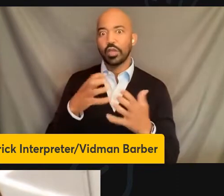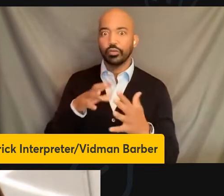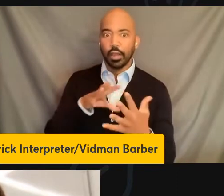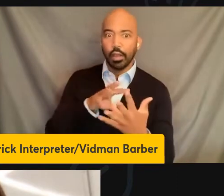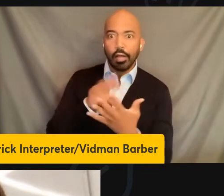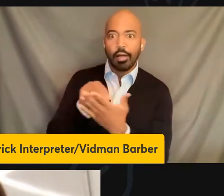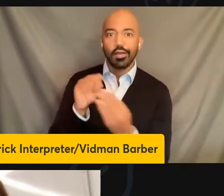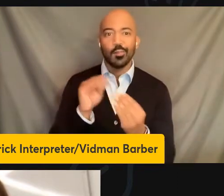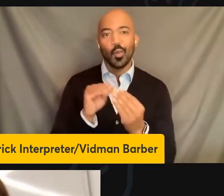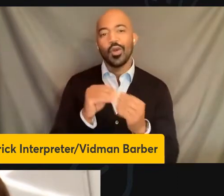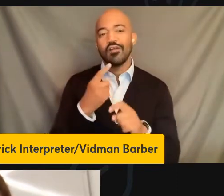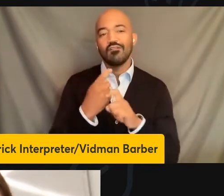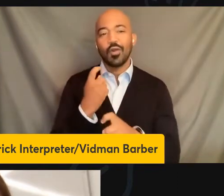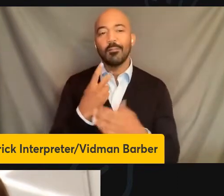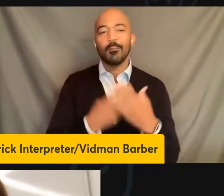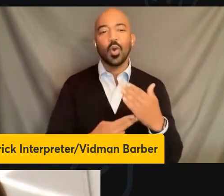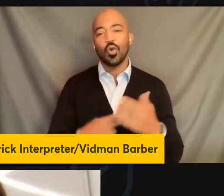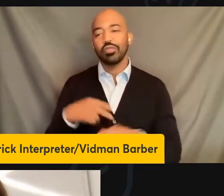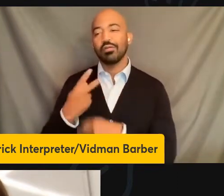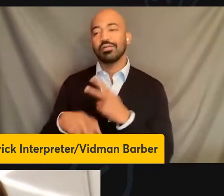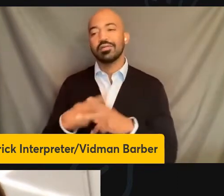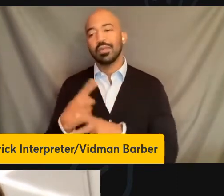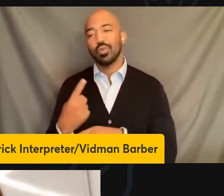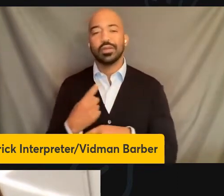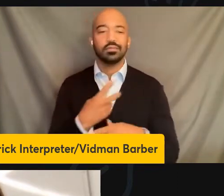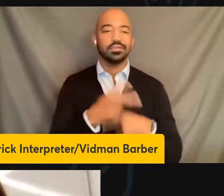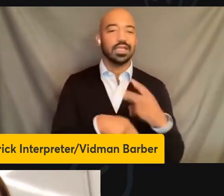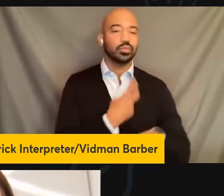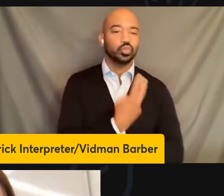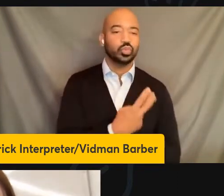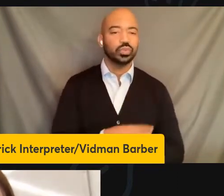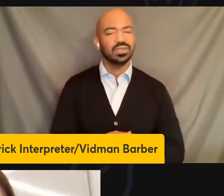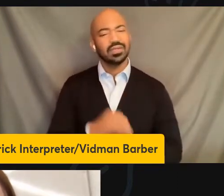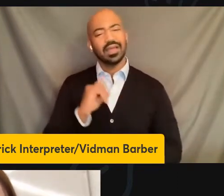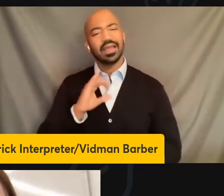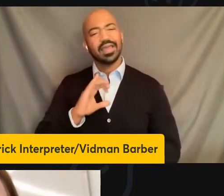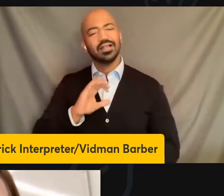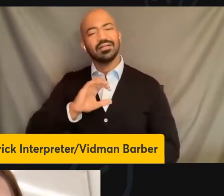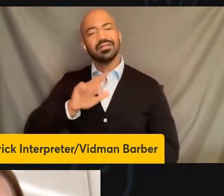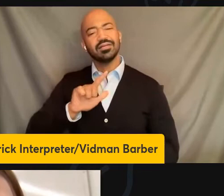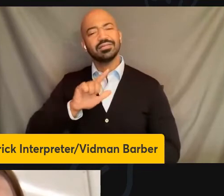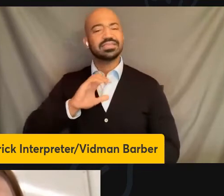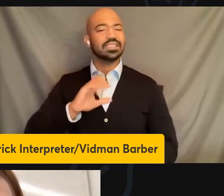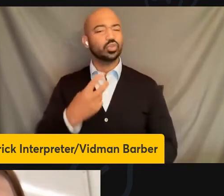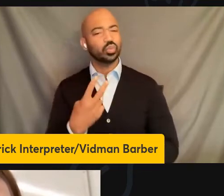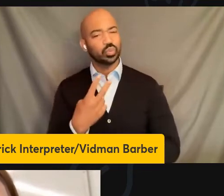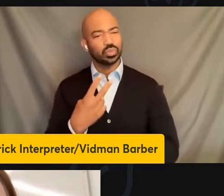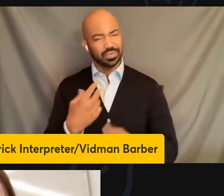is a question I don't know a lot about, I'll see twos are there models you can use that can increase, I'll see twos, either just